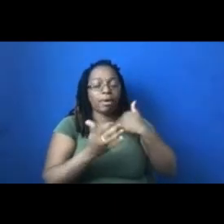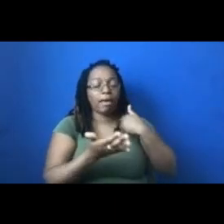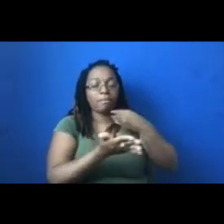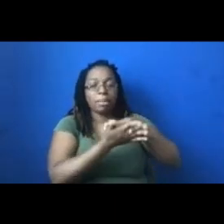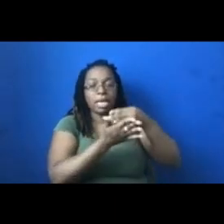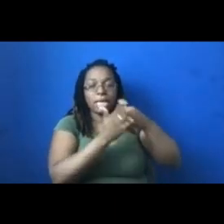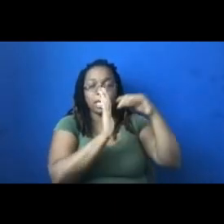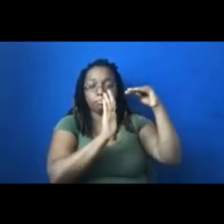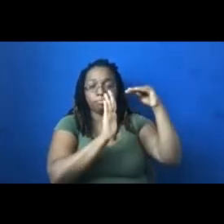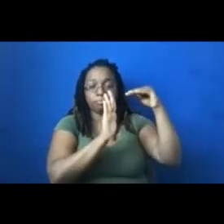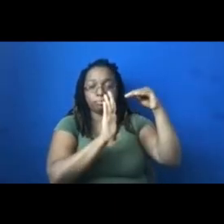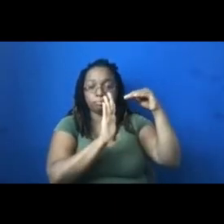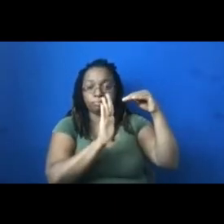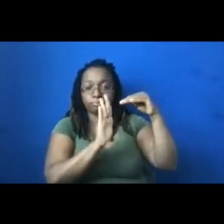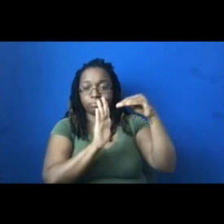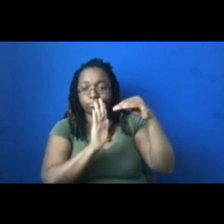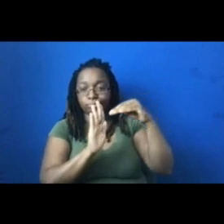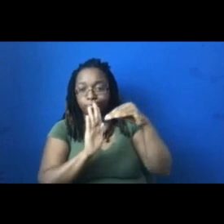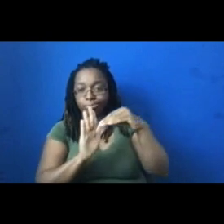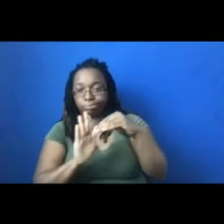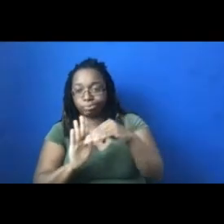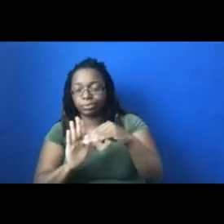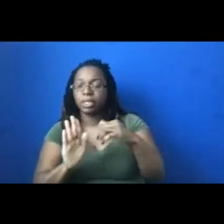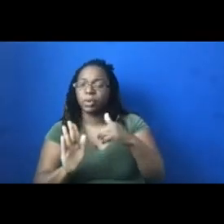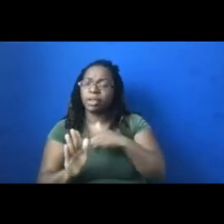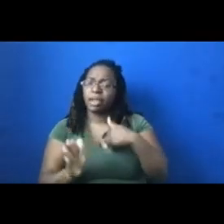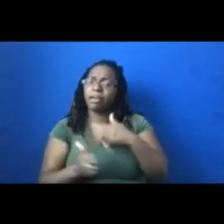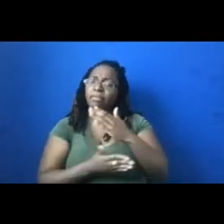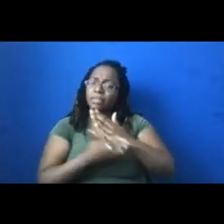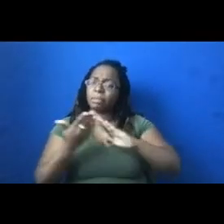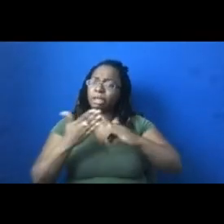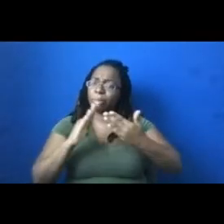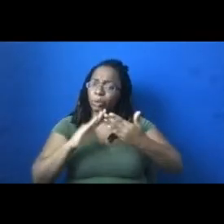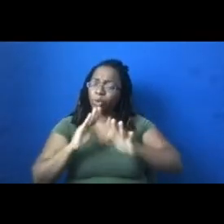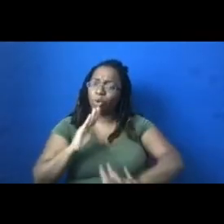the nation. Where we can point to this is the level of services